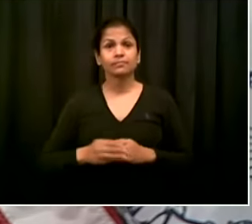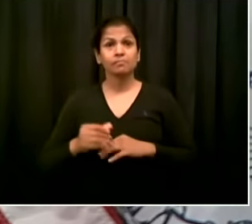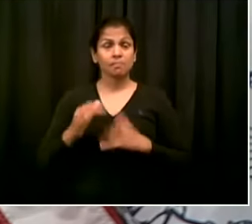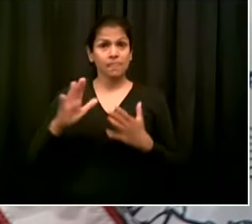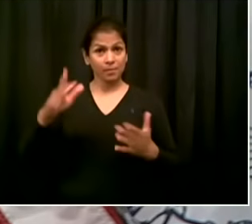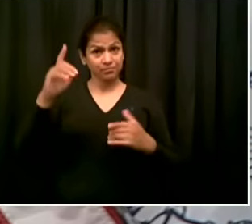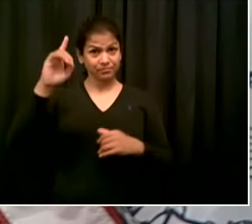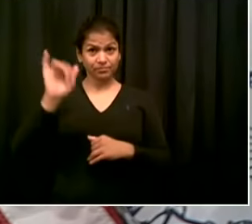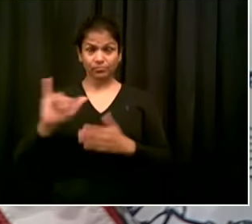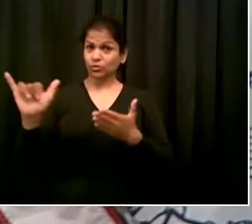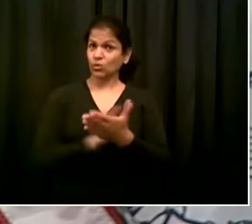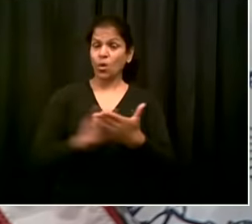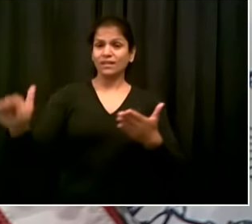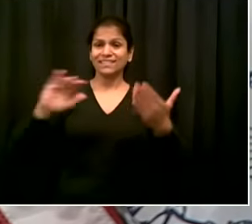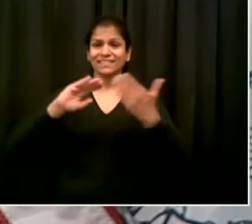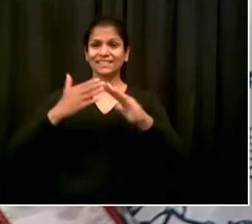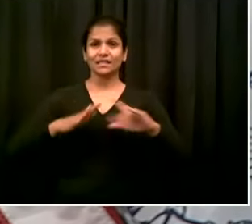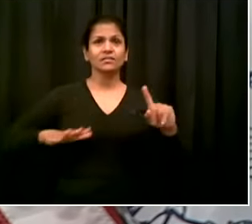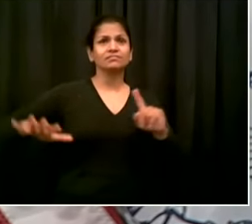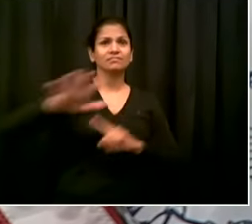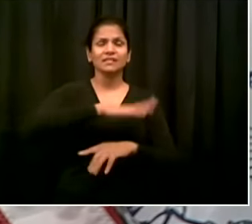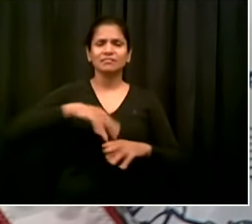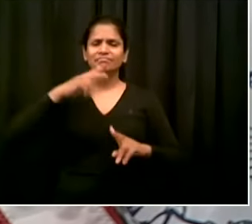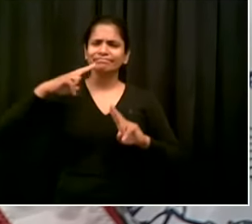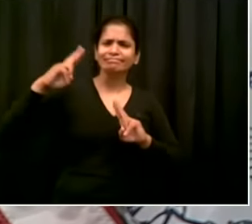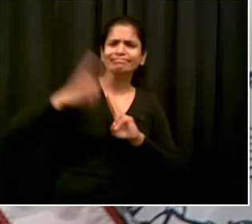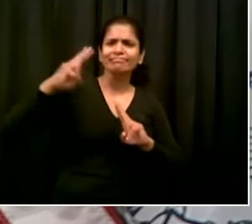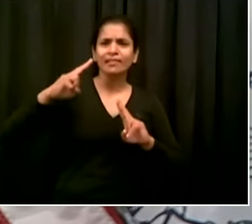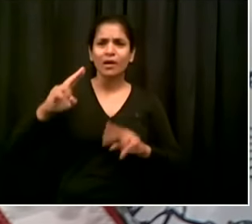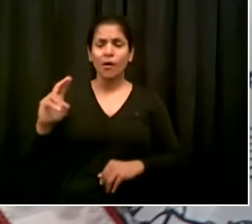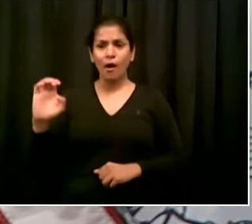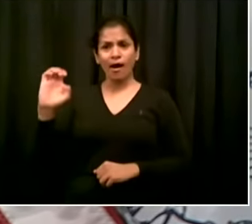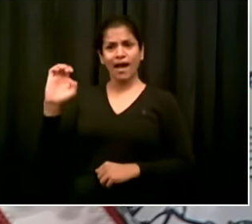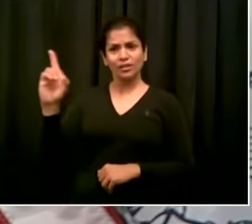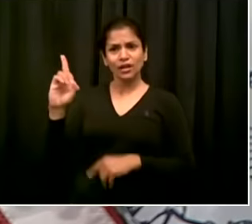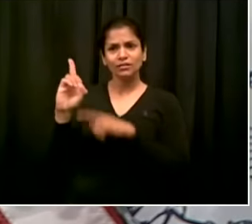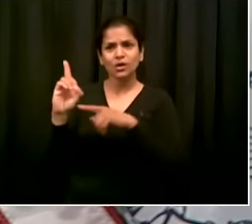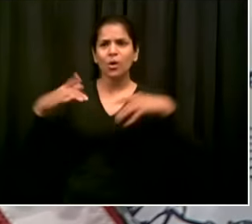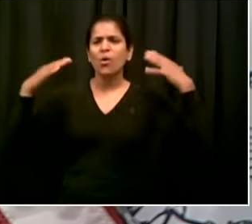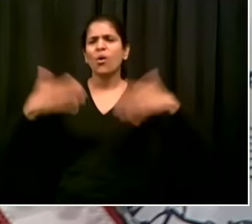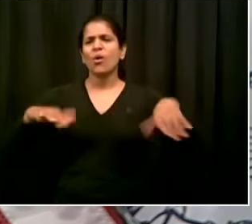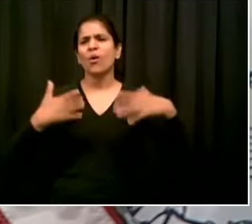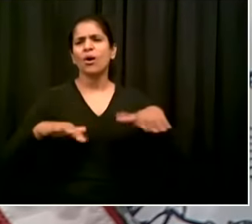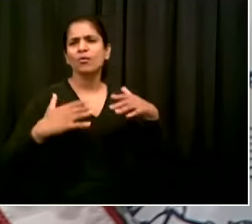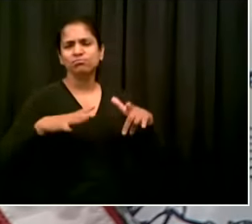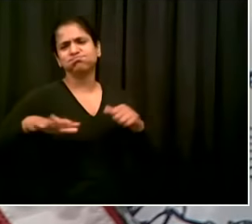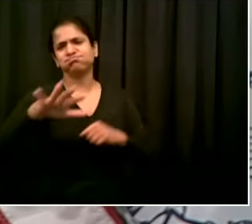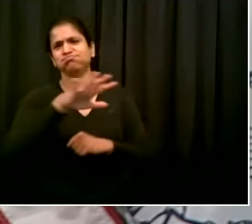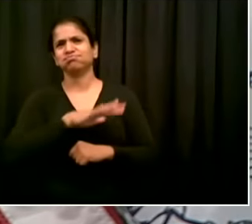FORWARD BECAUSE NOTHING HELPS A CHILD AS MUCH AS BEING IN THE PRESENCE OF AN EDUCATOR AND OTHER CARING